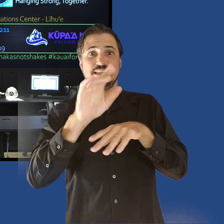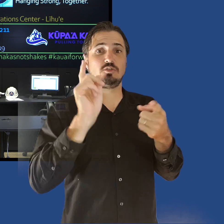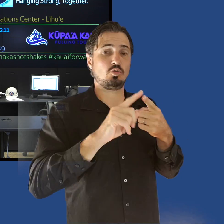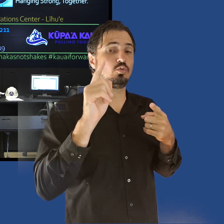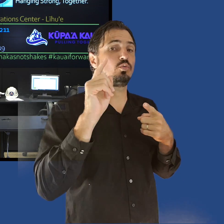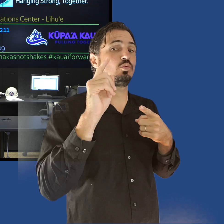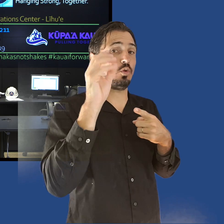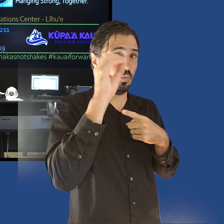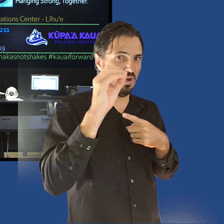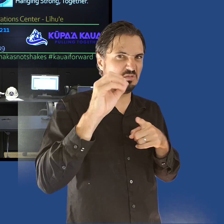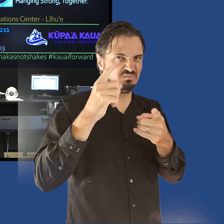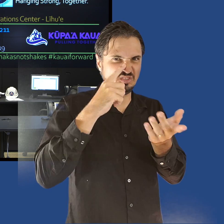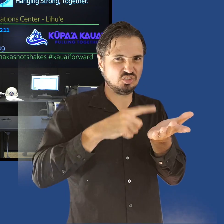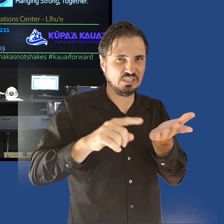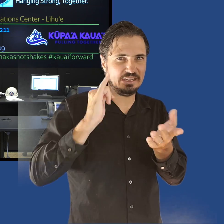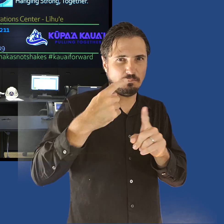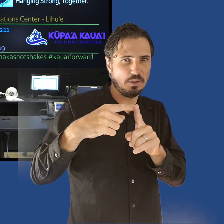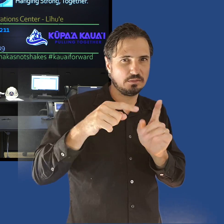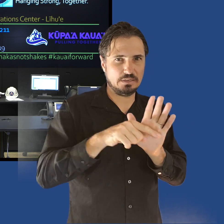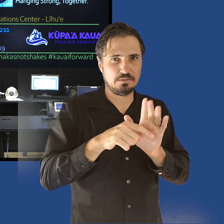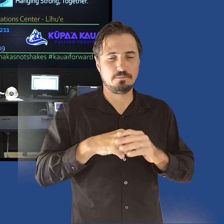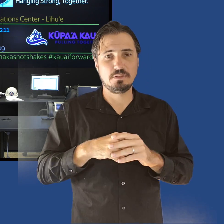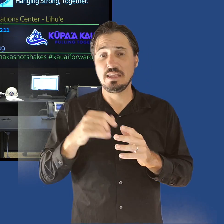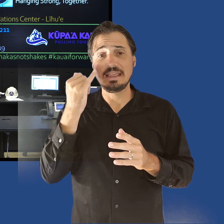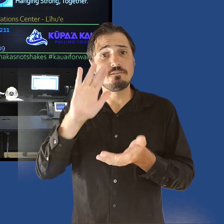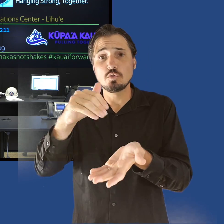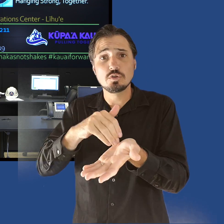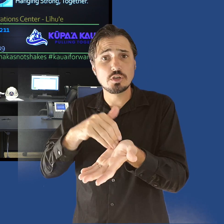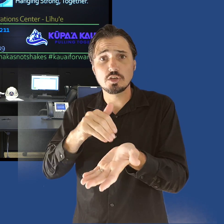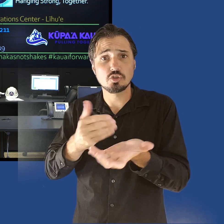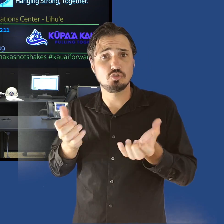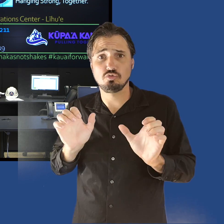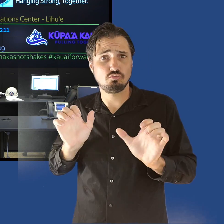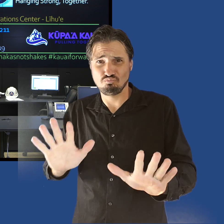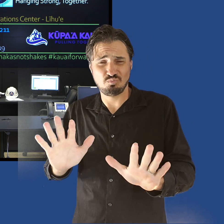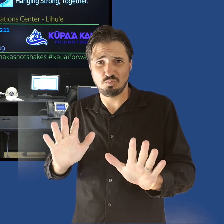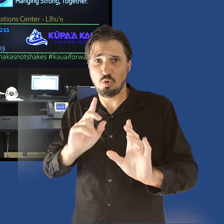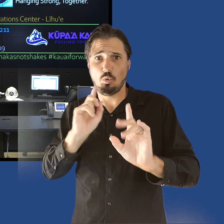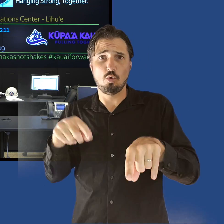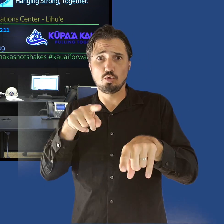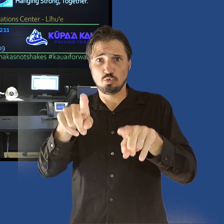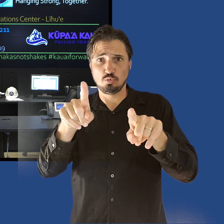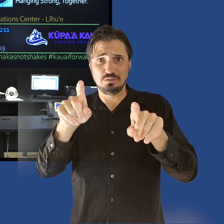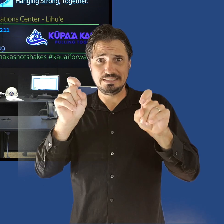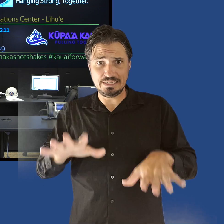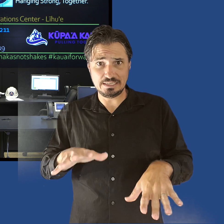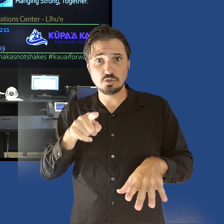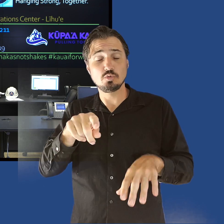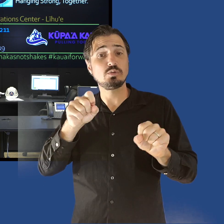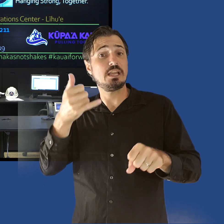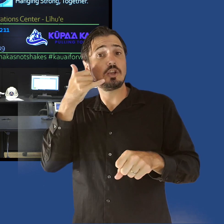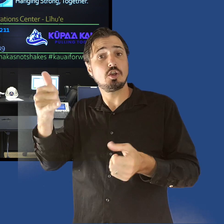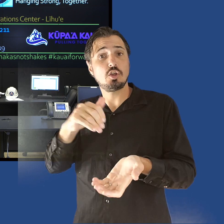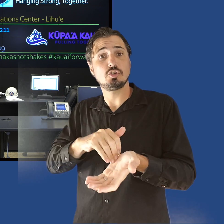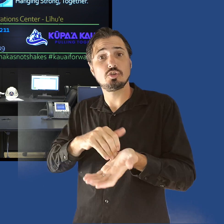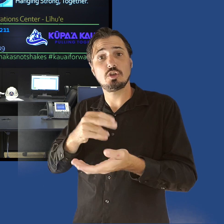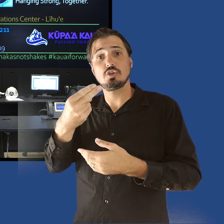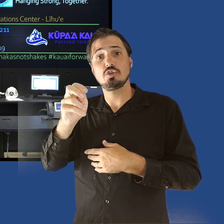If for any reason your physician does not want to order you an antibody test, a doctor at Wilcox hospital can order one for you.